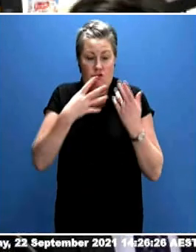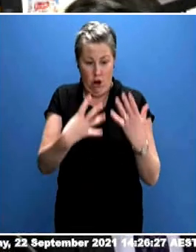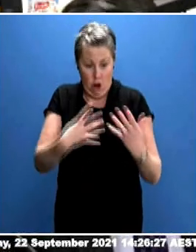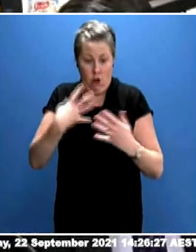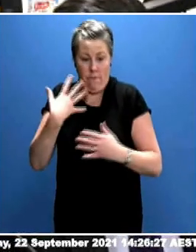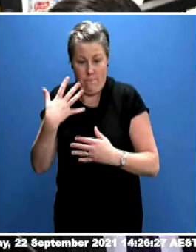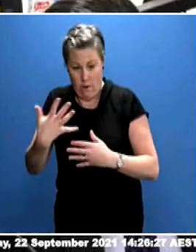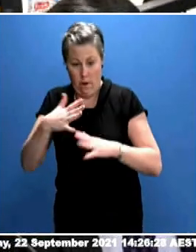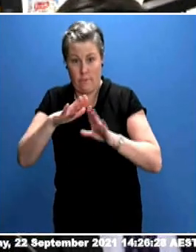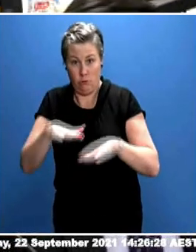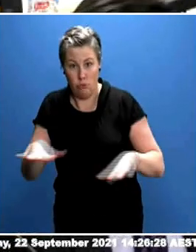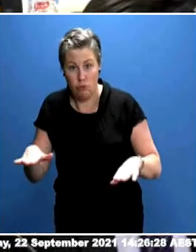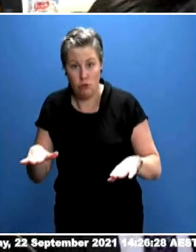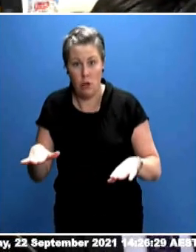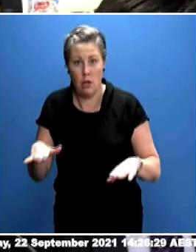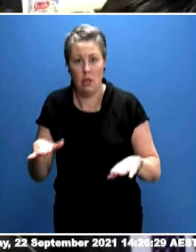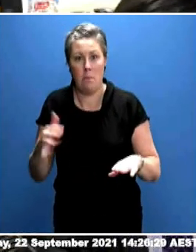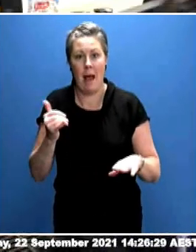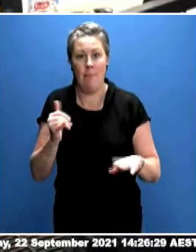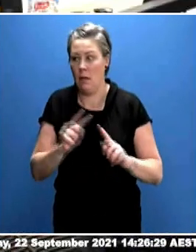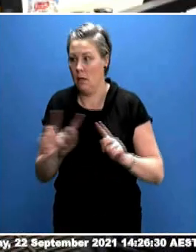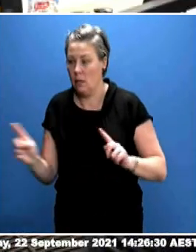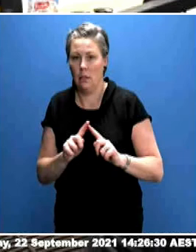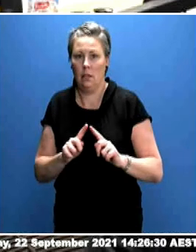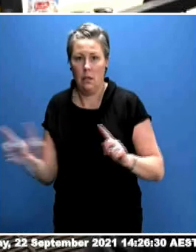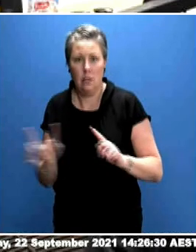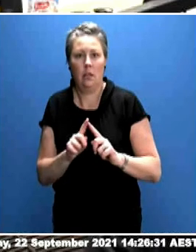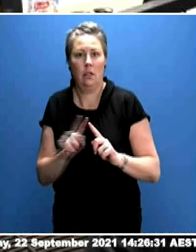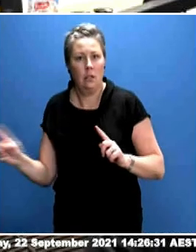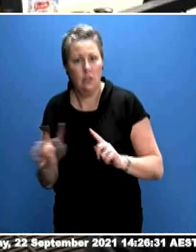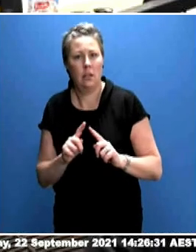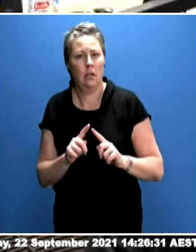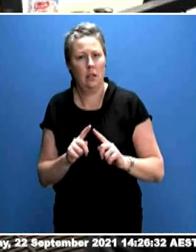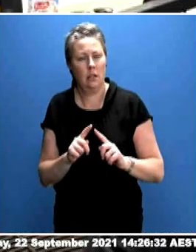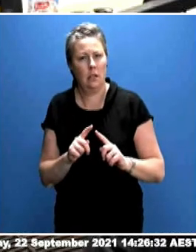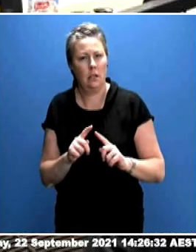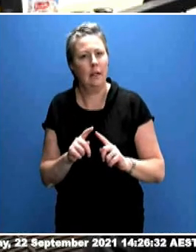in fact, entered more frequently into Kath French? I understand this to be the admissions.